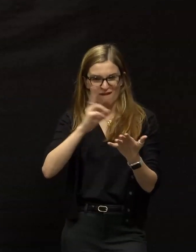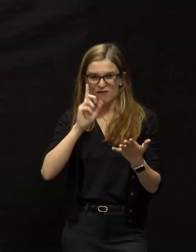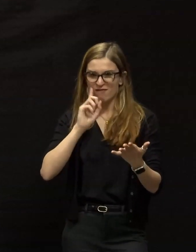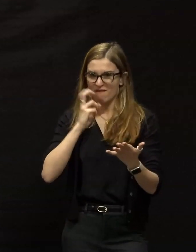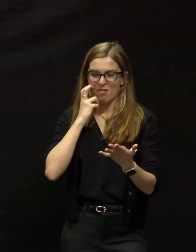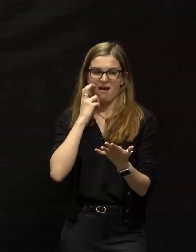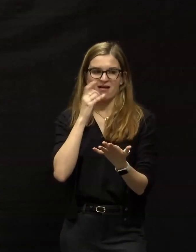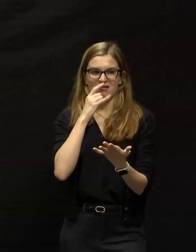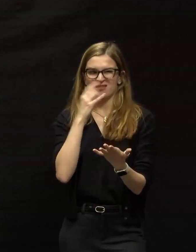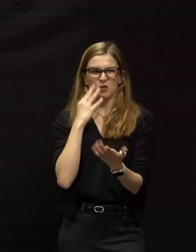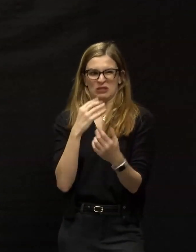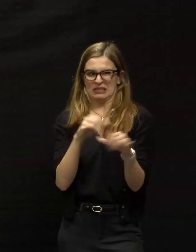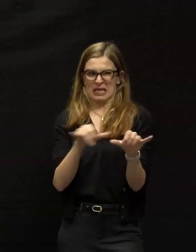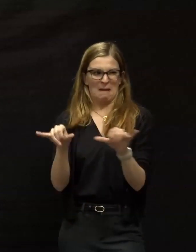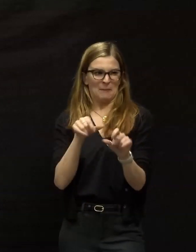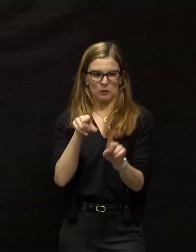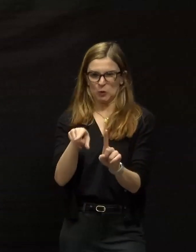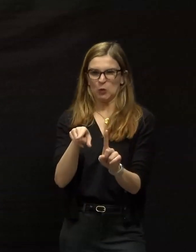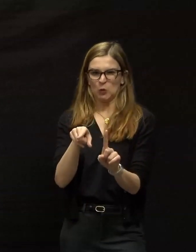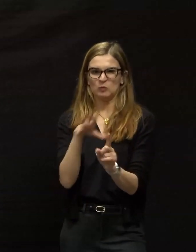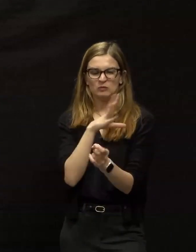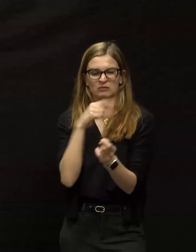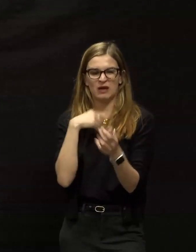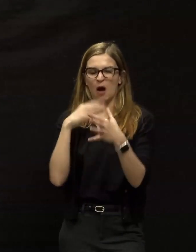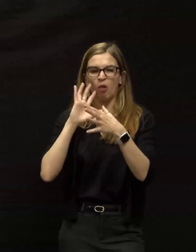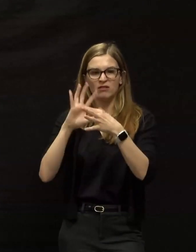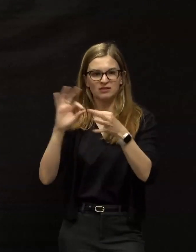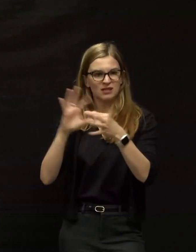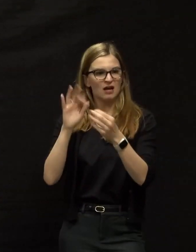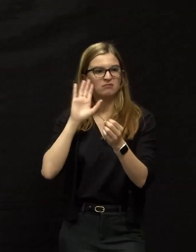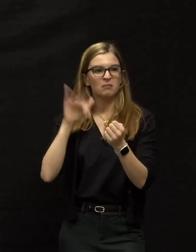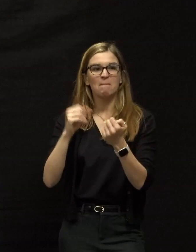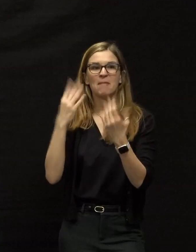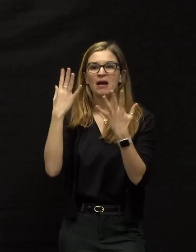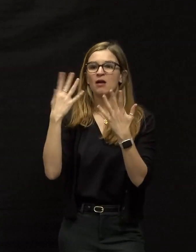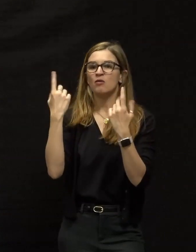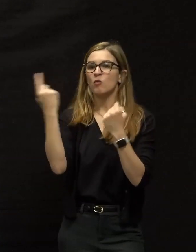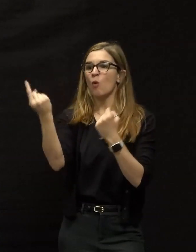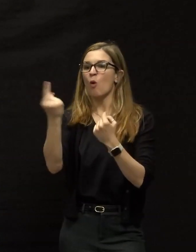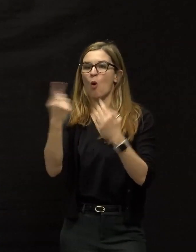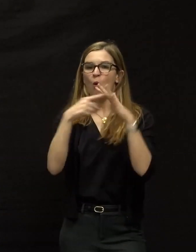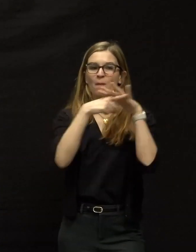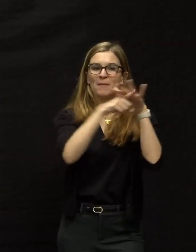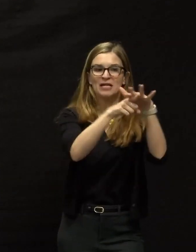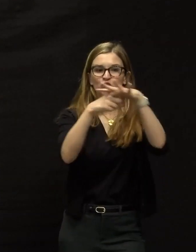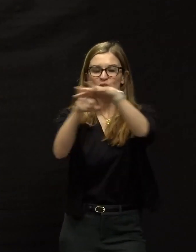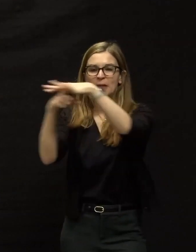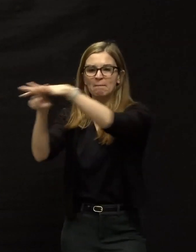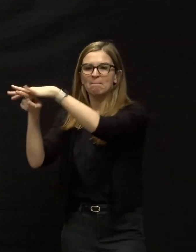lots of deaf, hard of hearing, deafblind children again experience this. And I'll say oftentimes